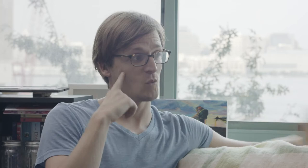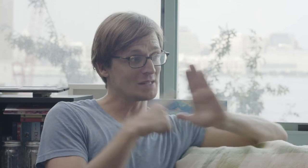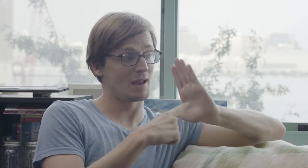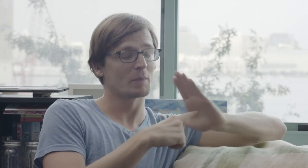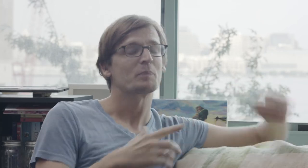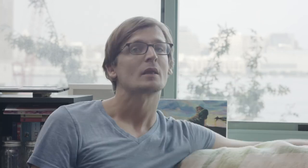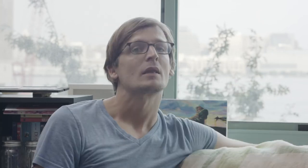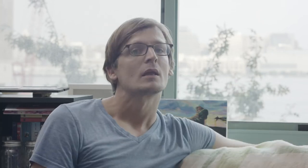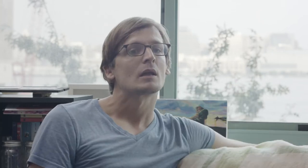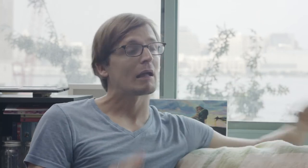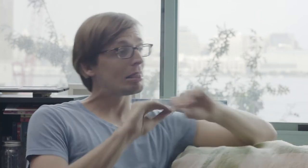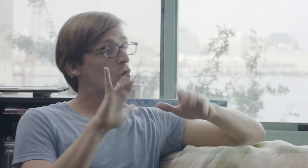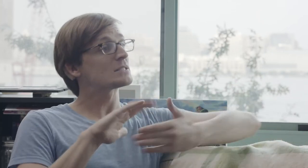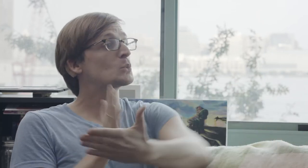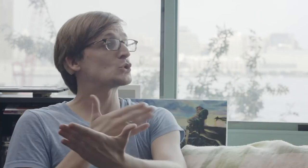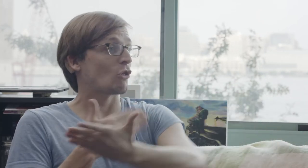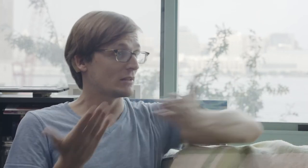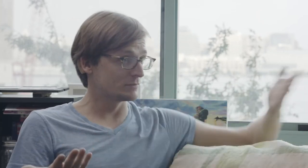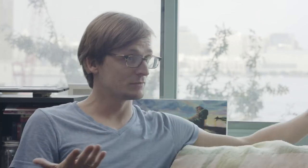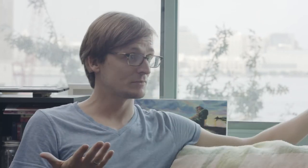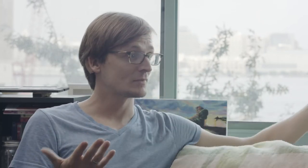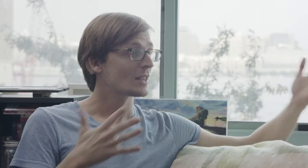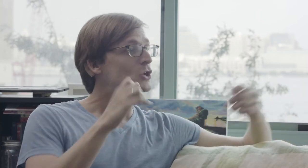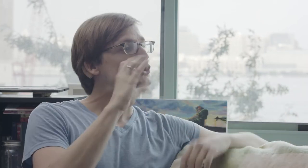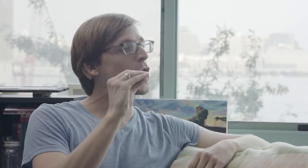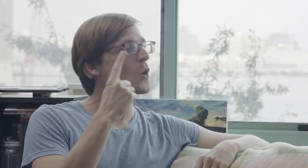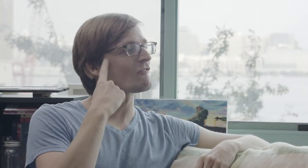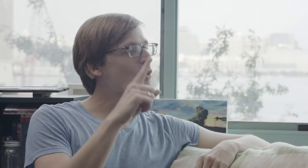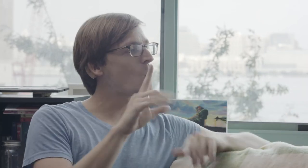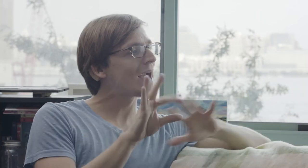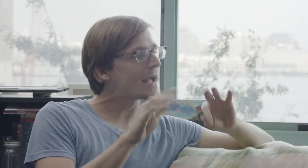So Hunchback, for example, clearly is a musical.